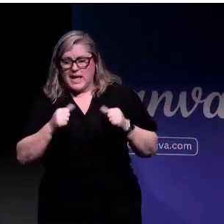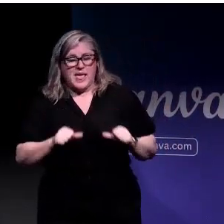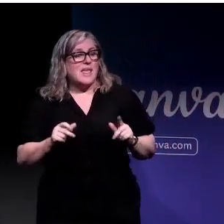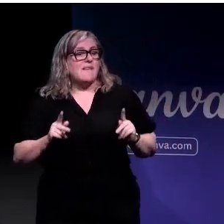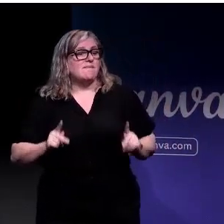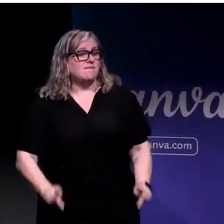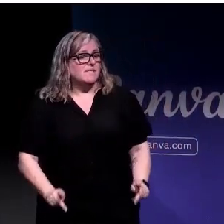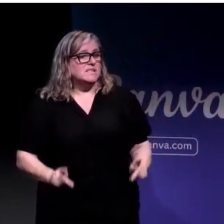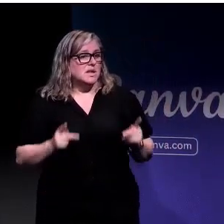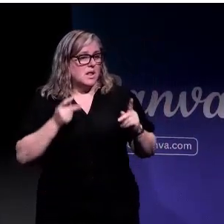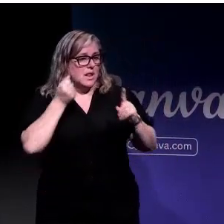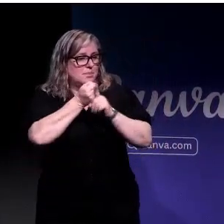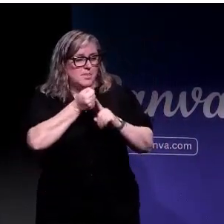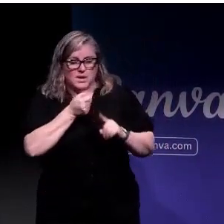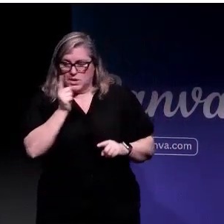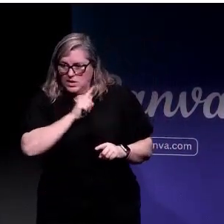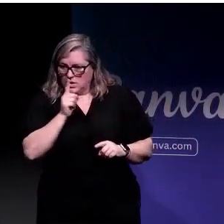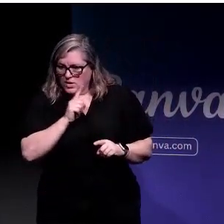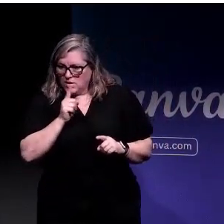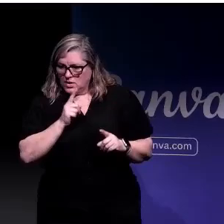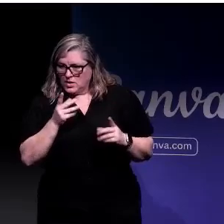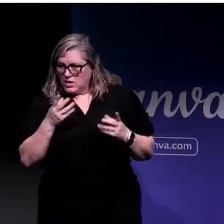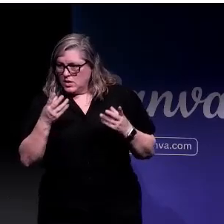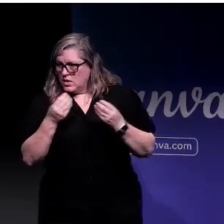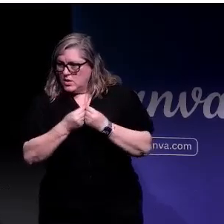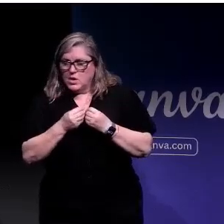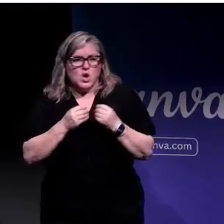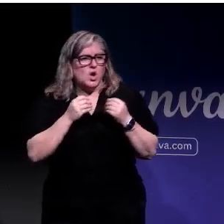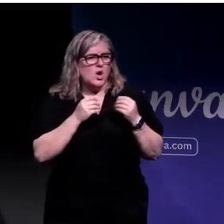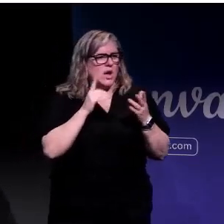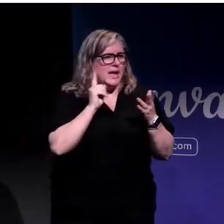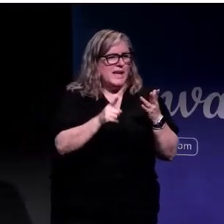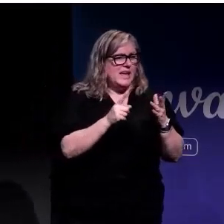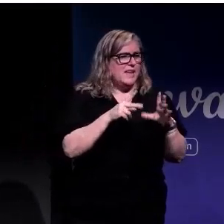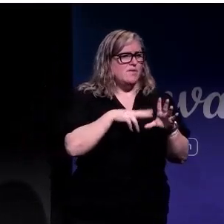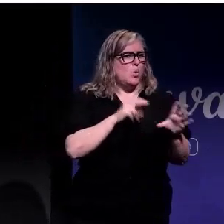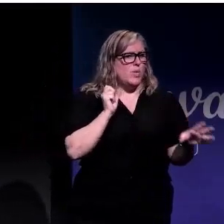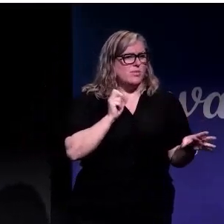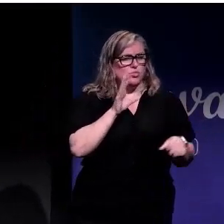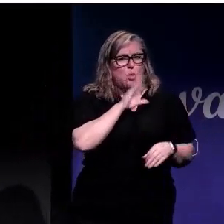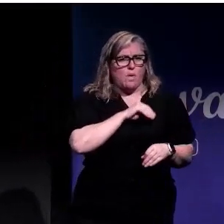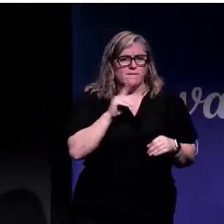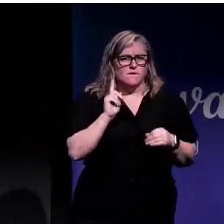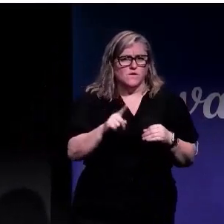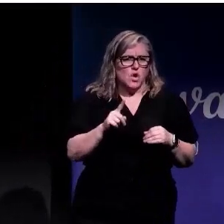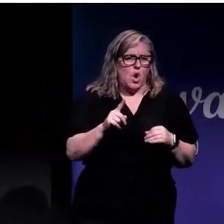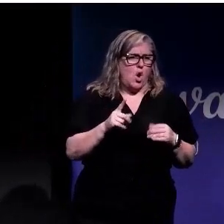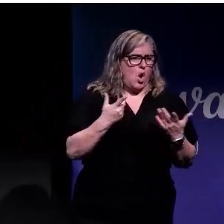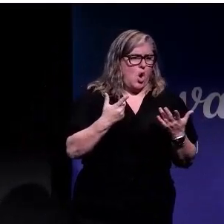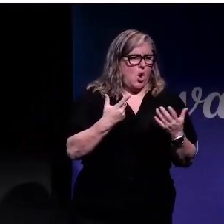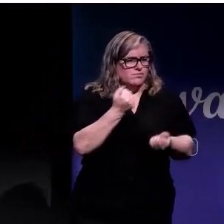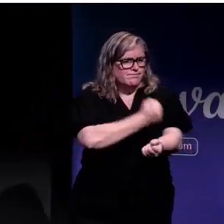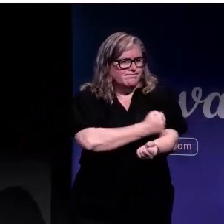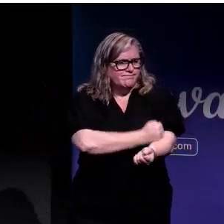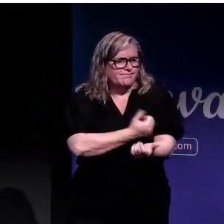So with, uh, something like opiate withdrawal, we often see people get the shake, so they even get droopy eyelids.